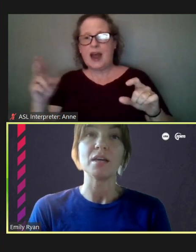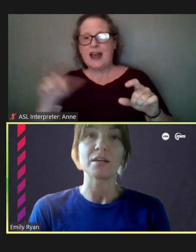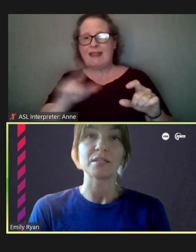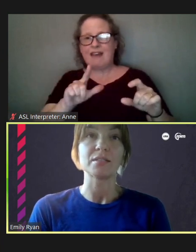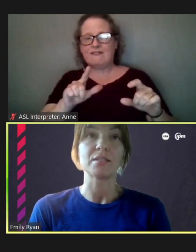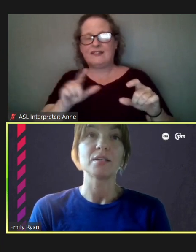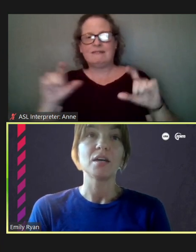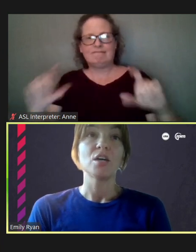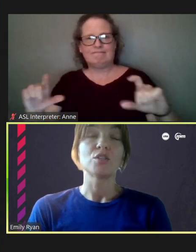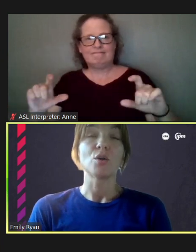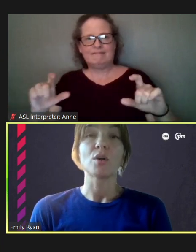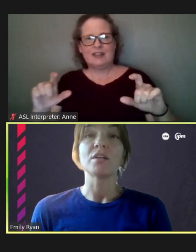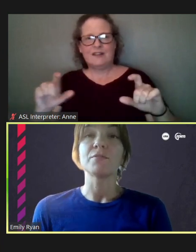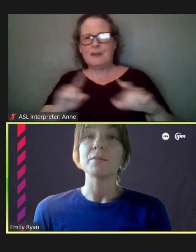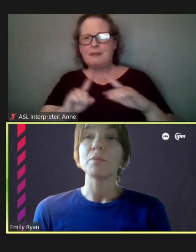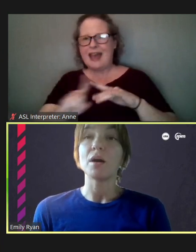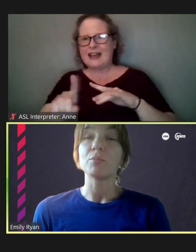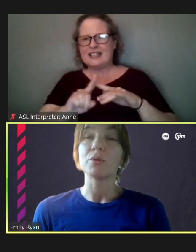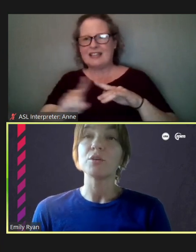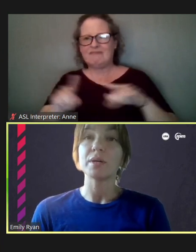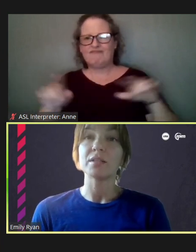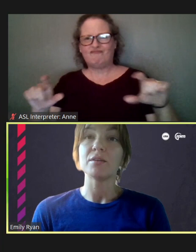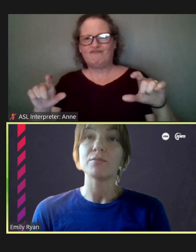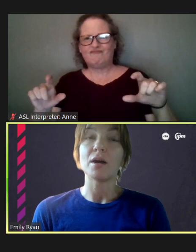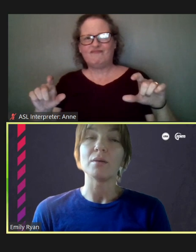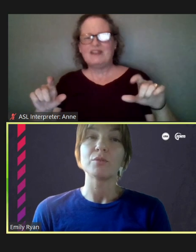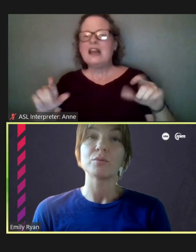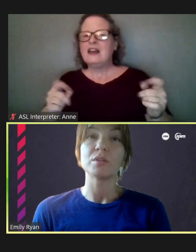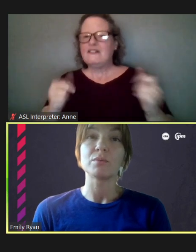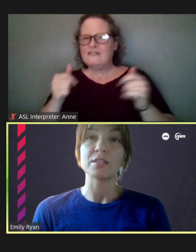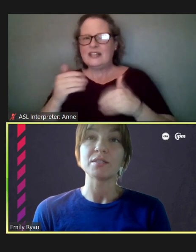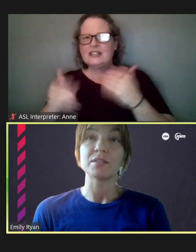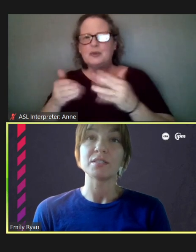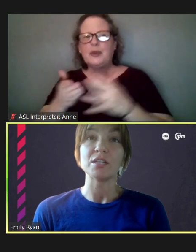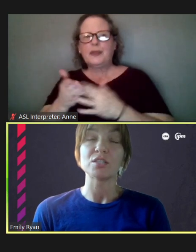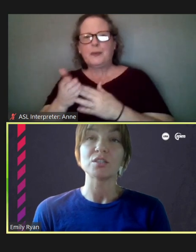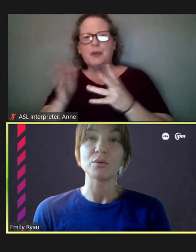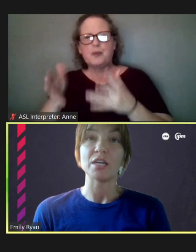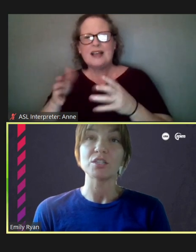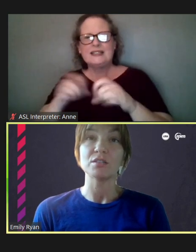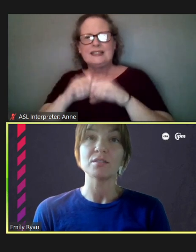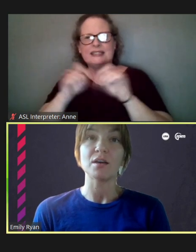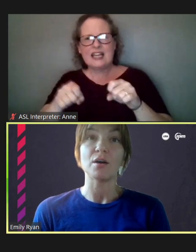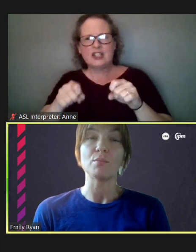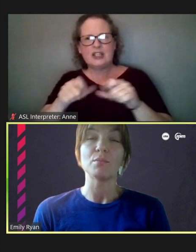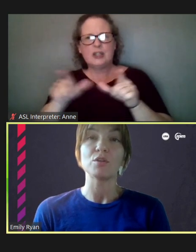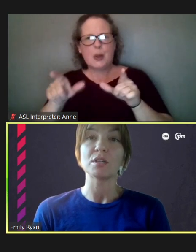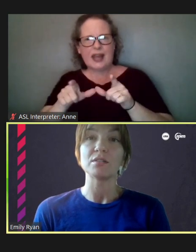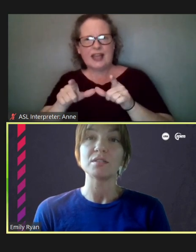the exit. So we're going to flip pretty quickly through the rest of the station's locations. You